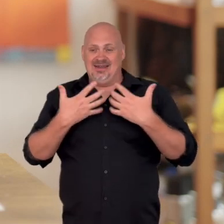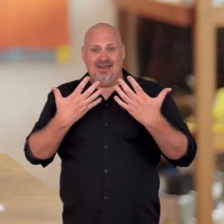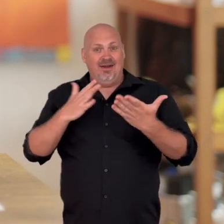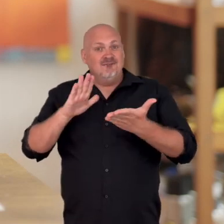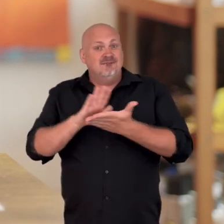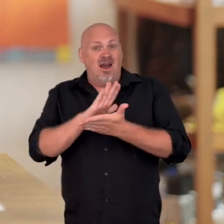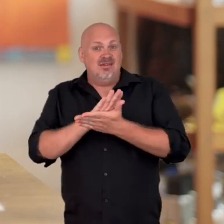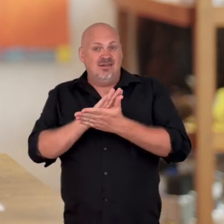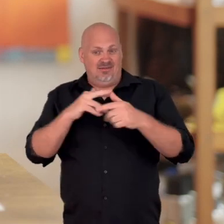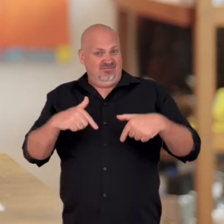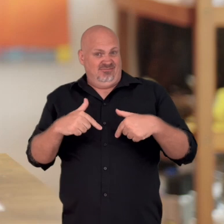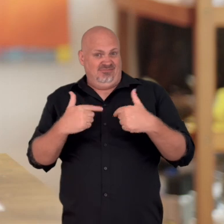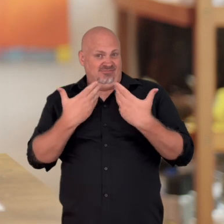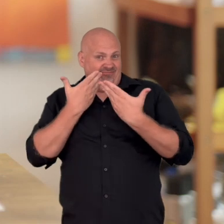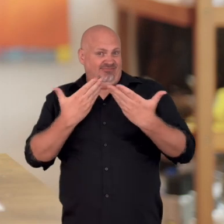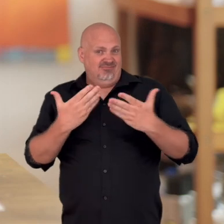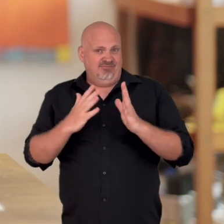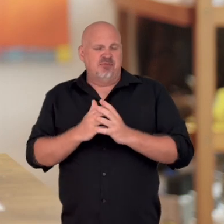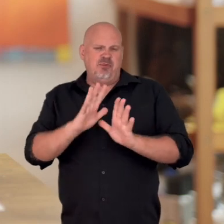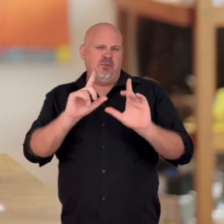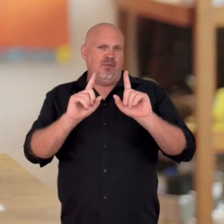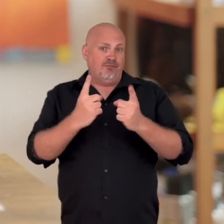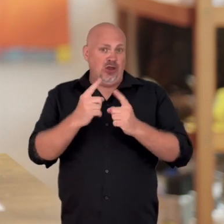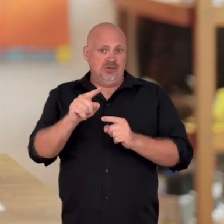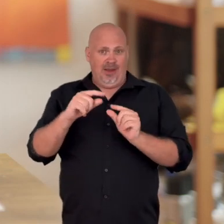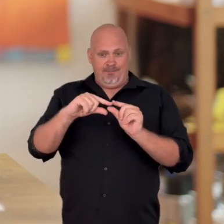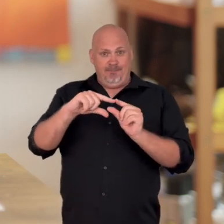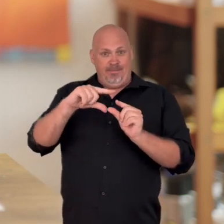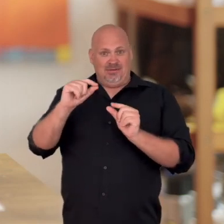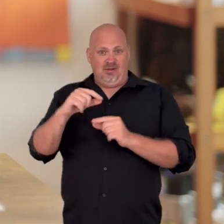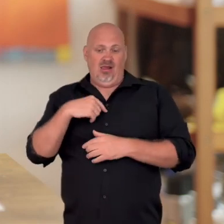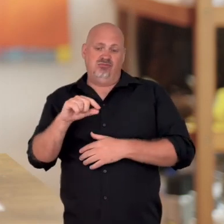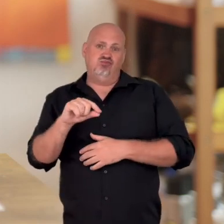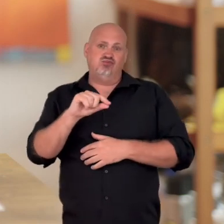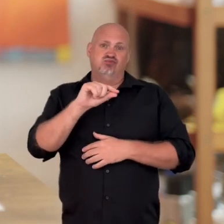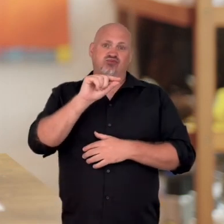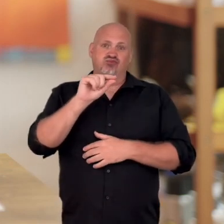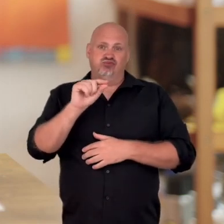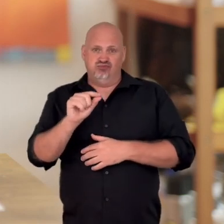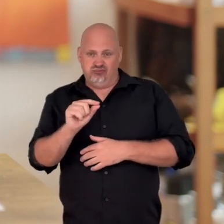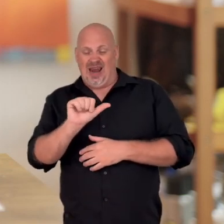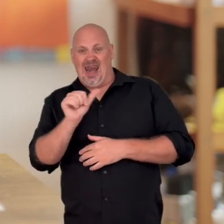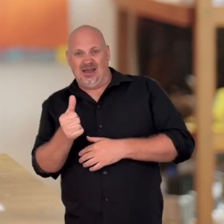and then we go and do the next petal and then we go and do the next one